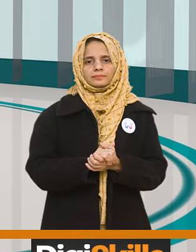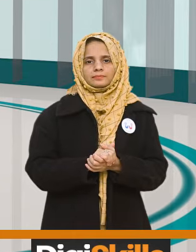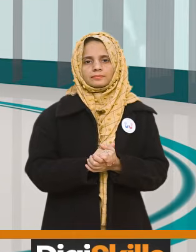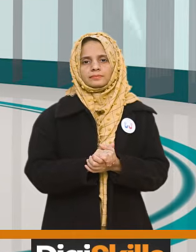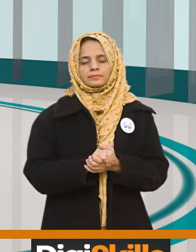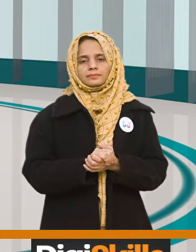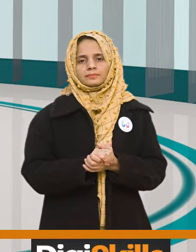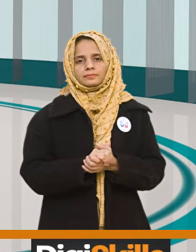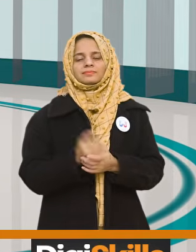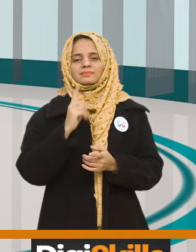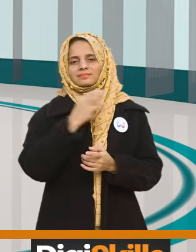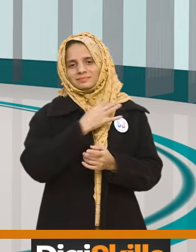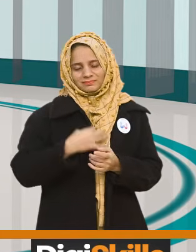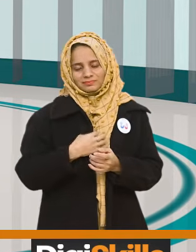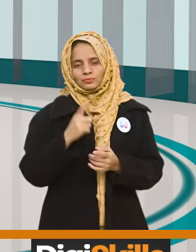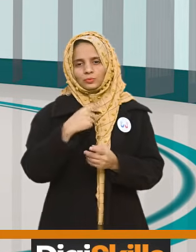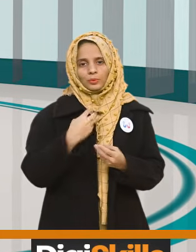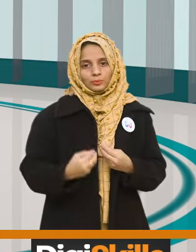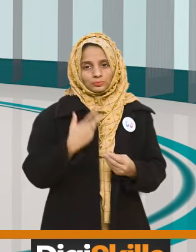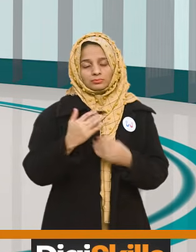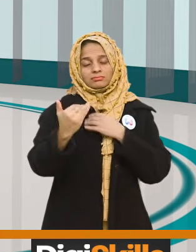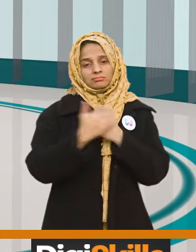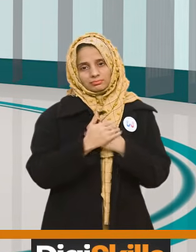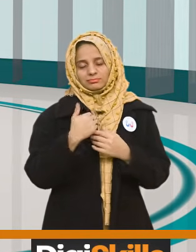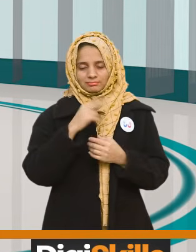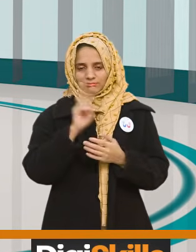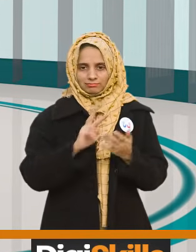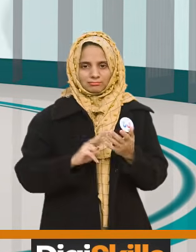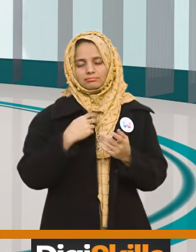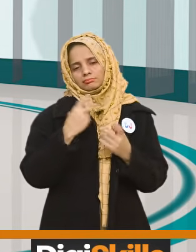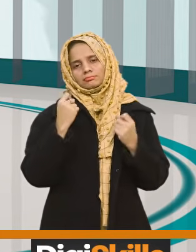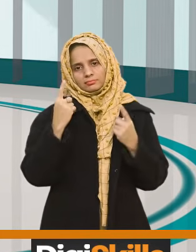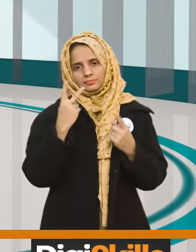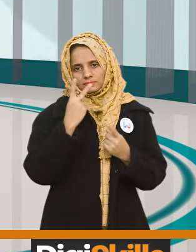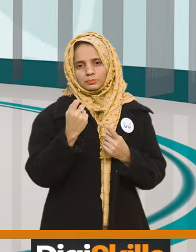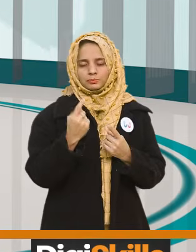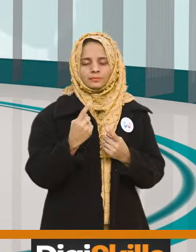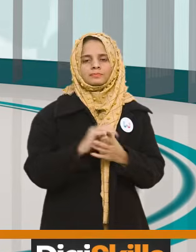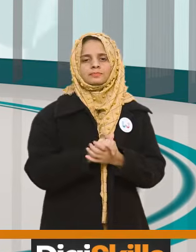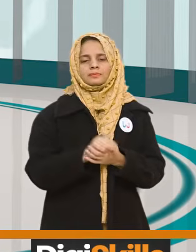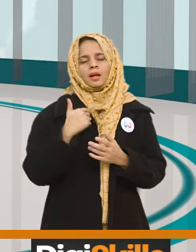Show them the courtesy that you have given me the award without communication, and I